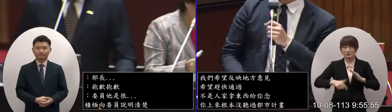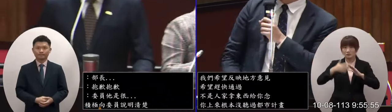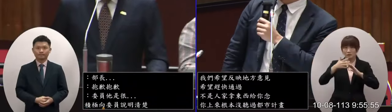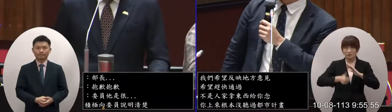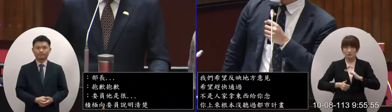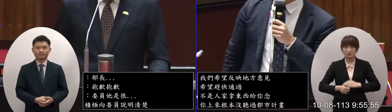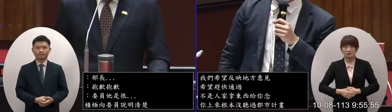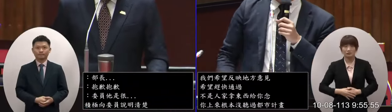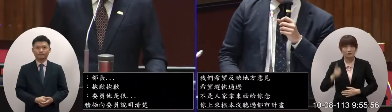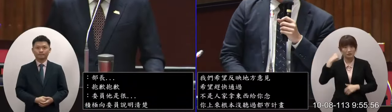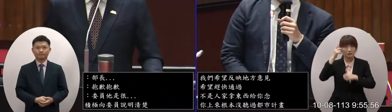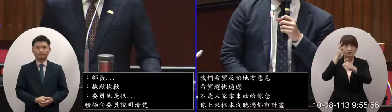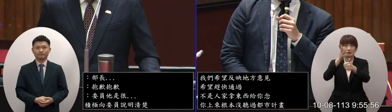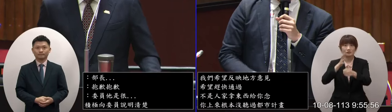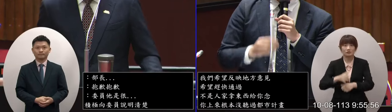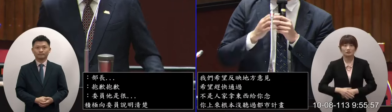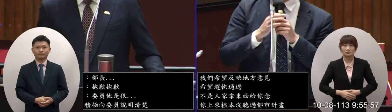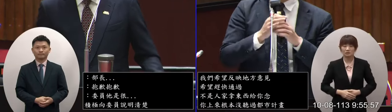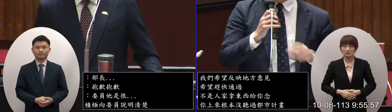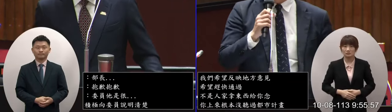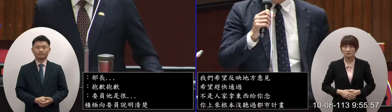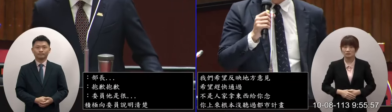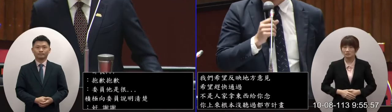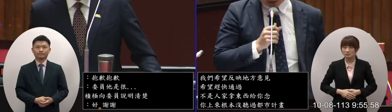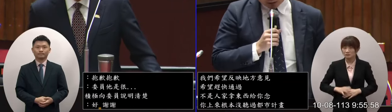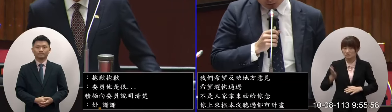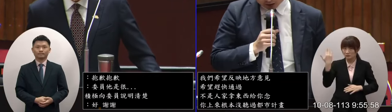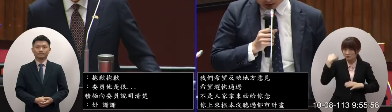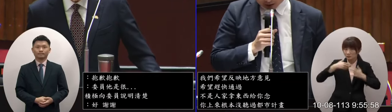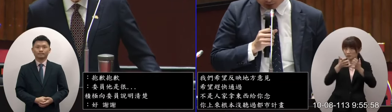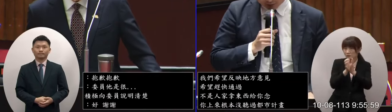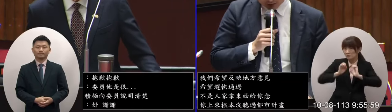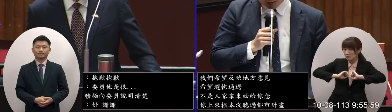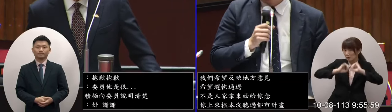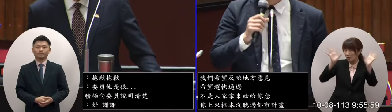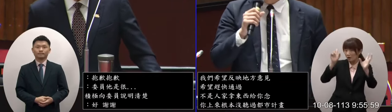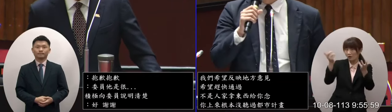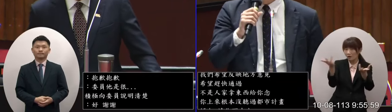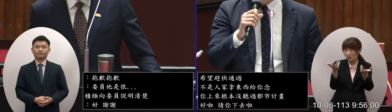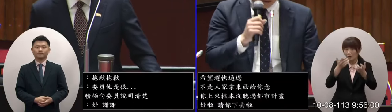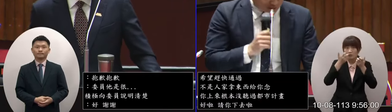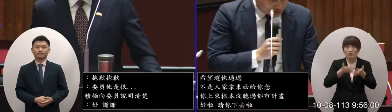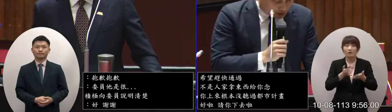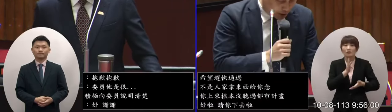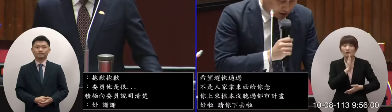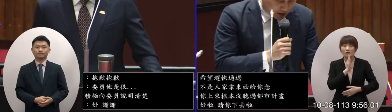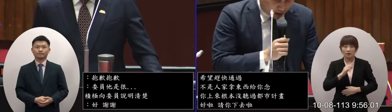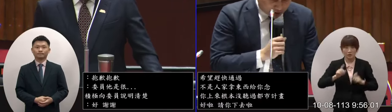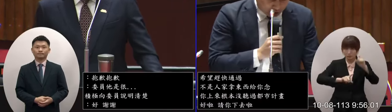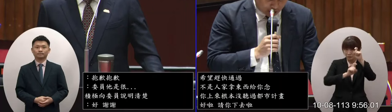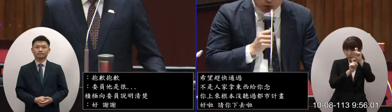I want to ask you something. The Ministry of National Defense just announced a very important topic. Do you know that the CCP will launch rockets